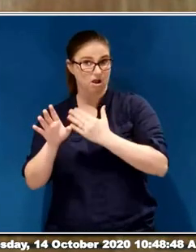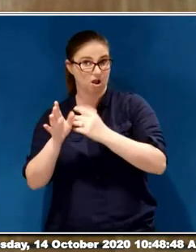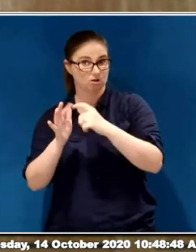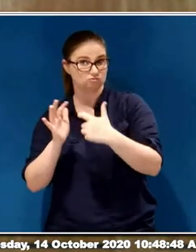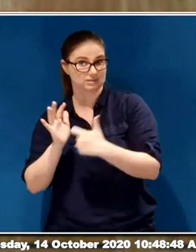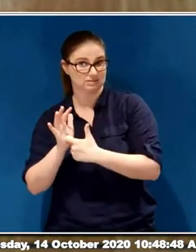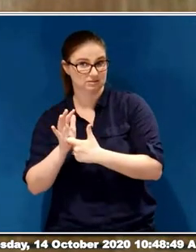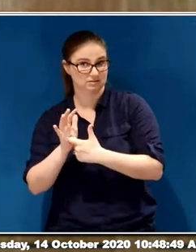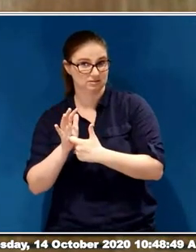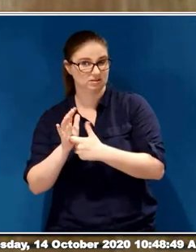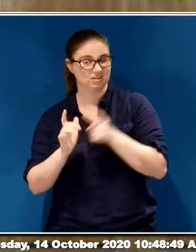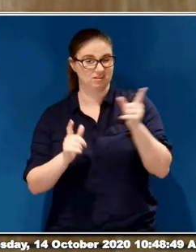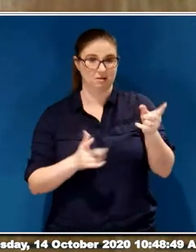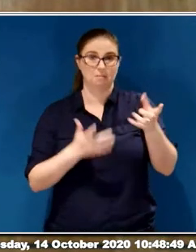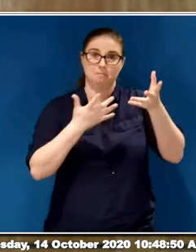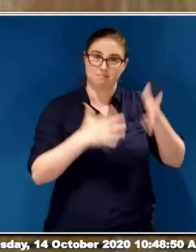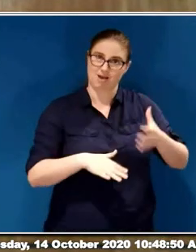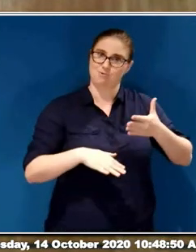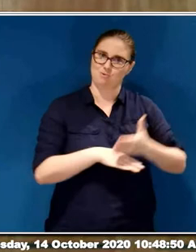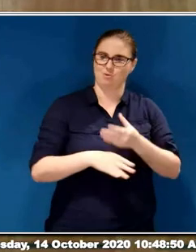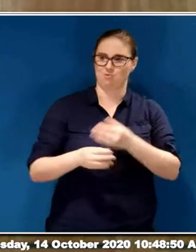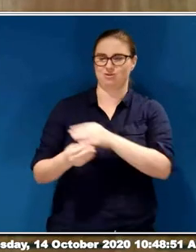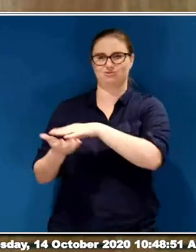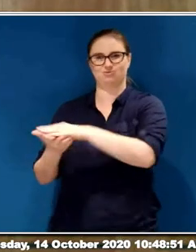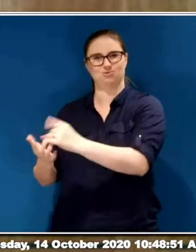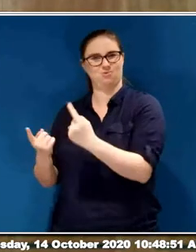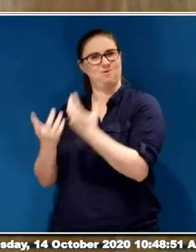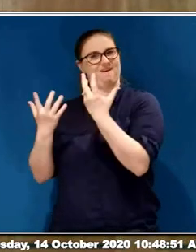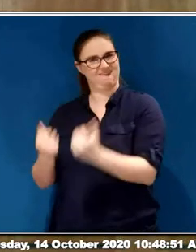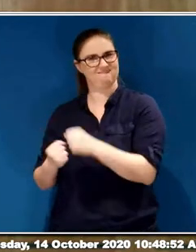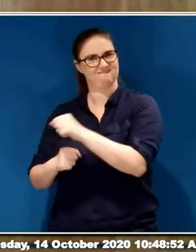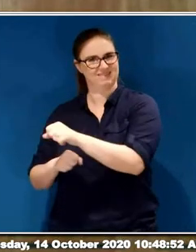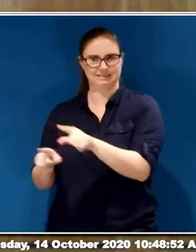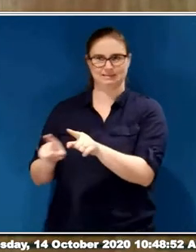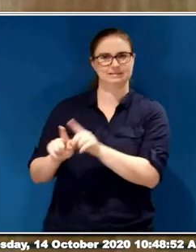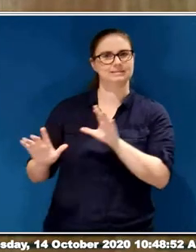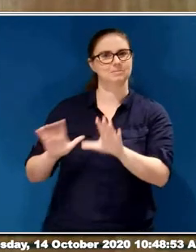He also indicated to the psychiatrist that he felt Kobe demonstrated